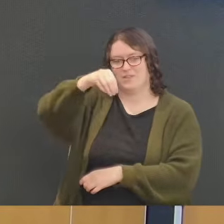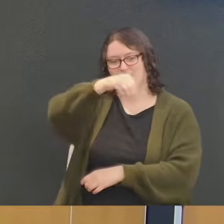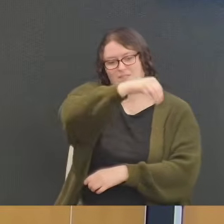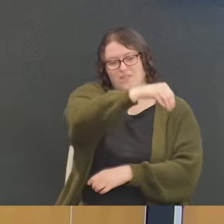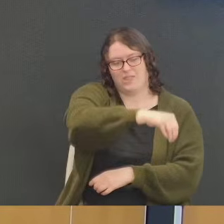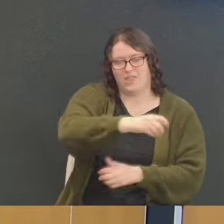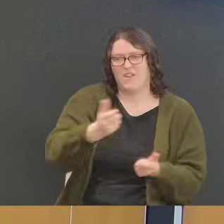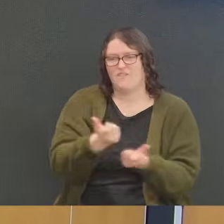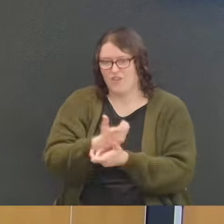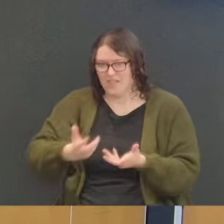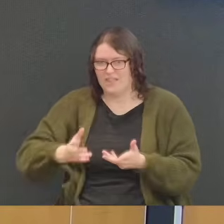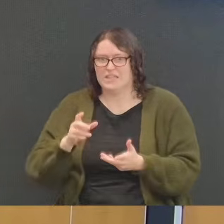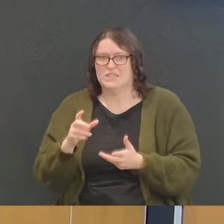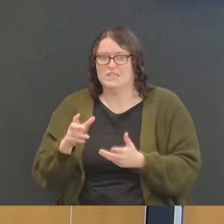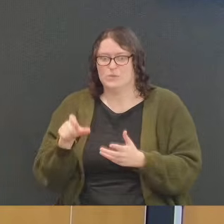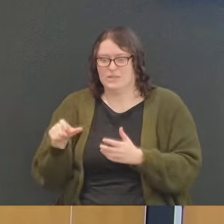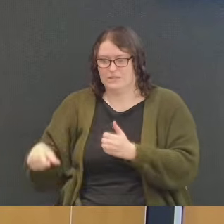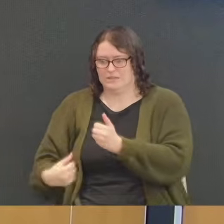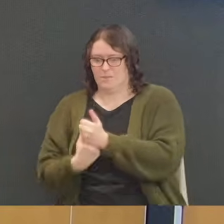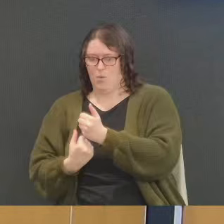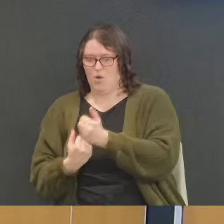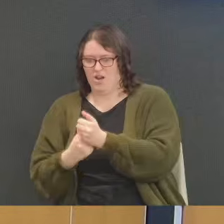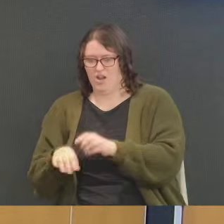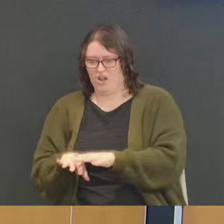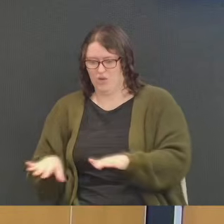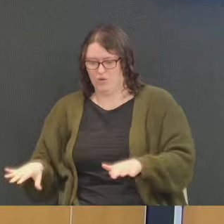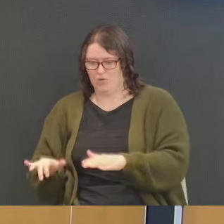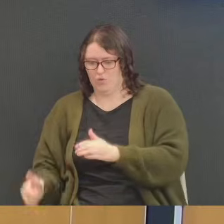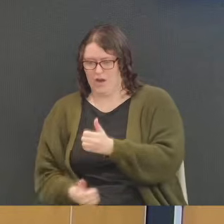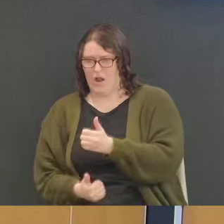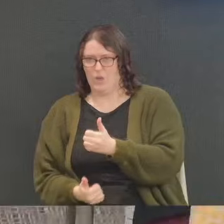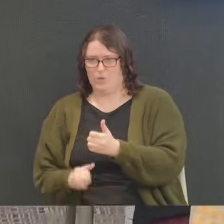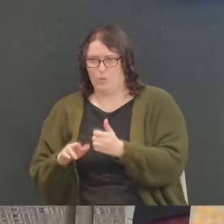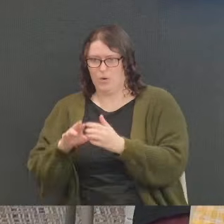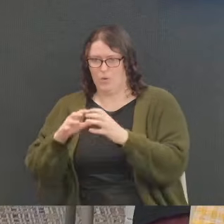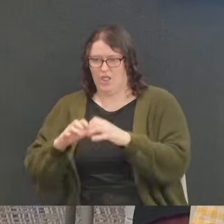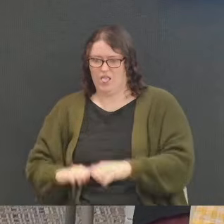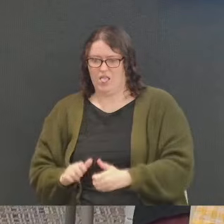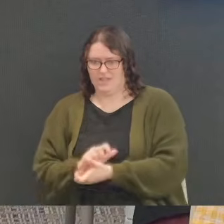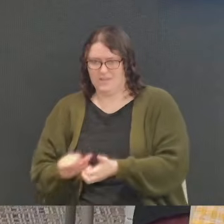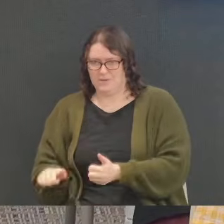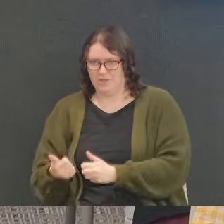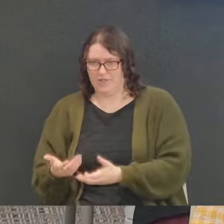that you have to do to support that. Right. The tower crane will also be used for several other